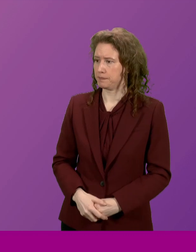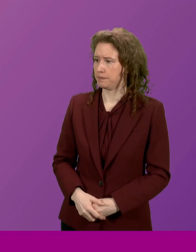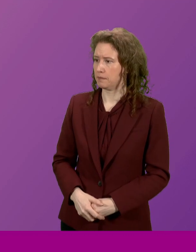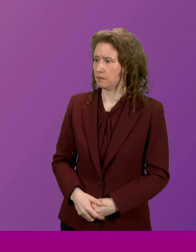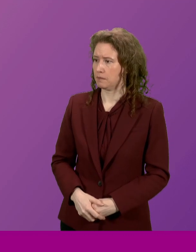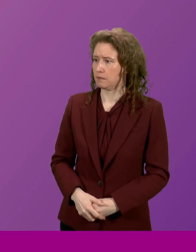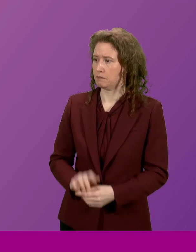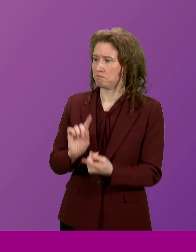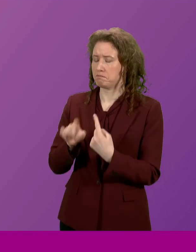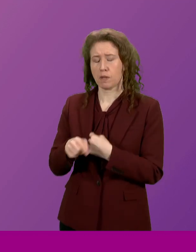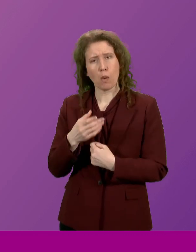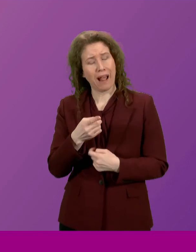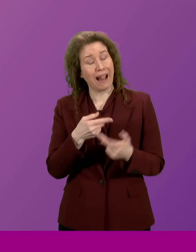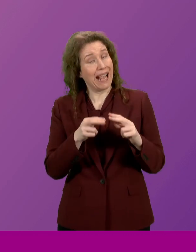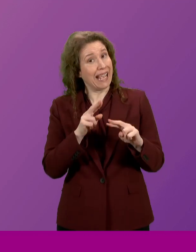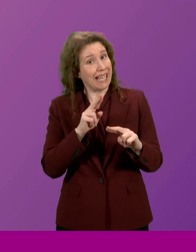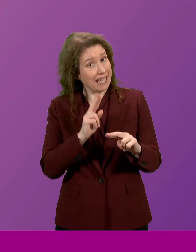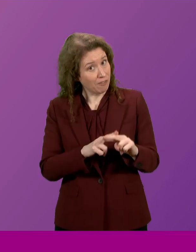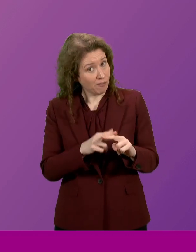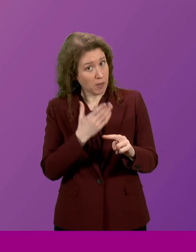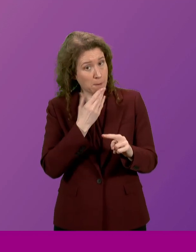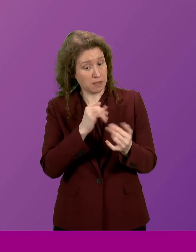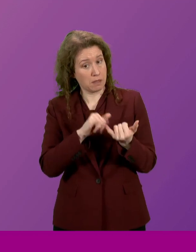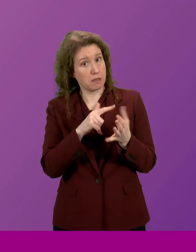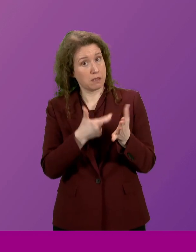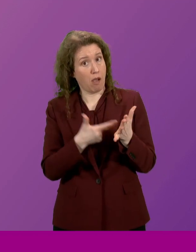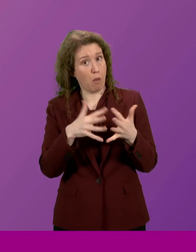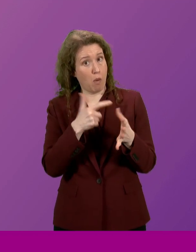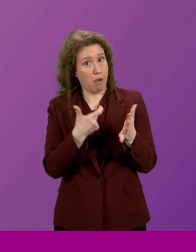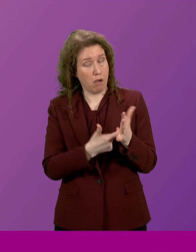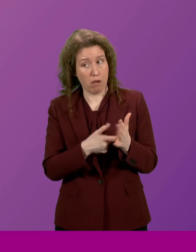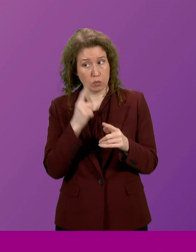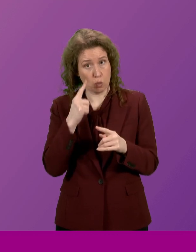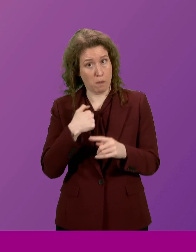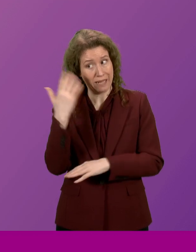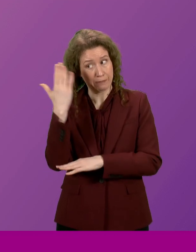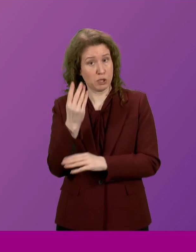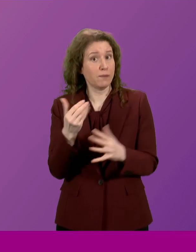If Mr Sarwar followed the speech that I delivered a few weeks ago—I think that he did,